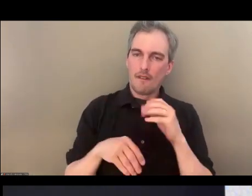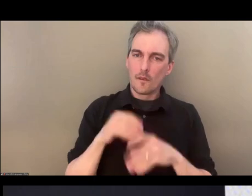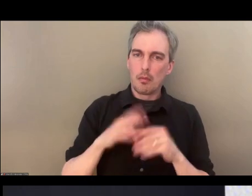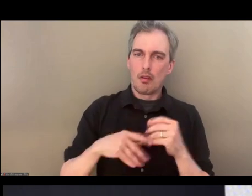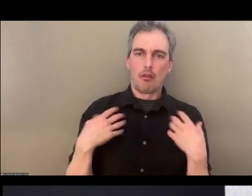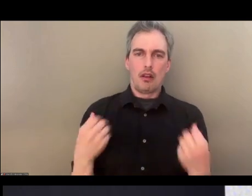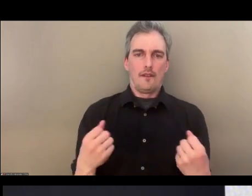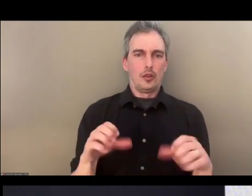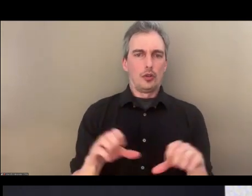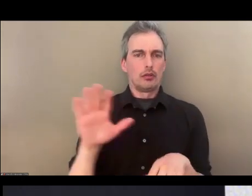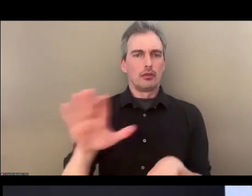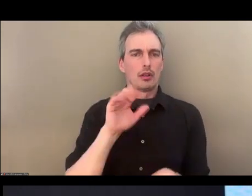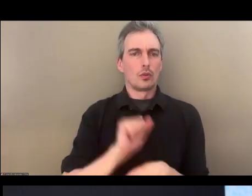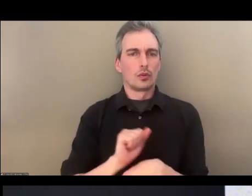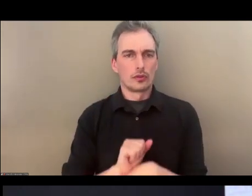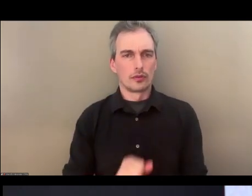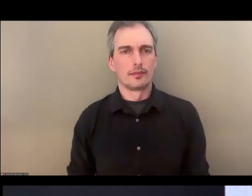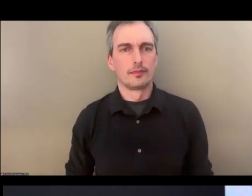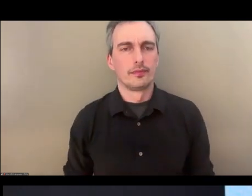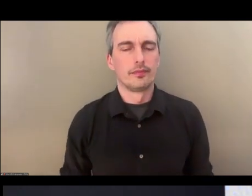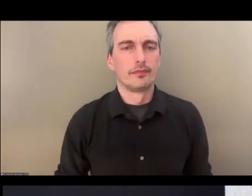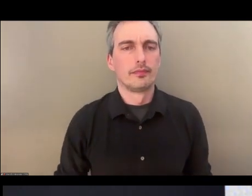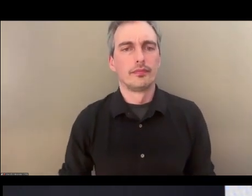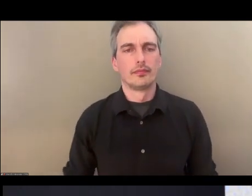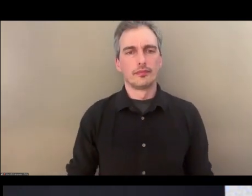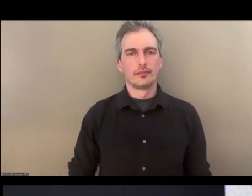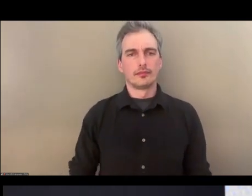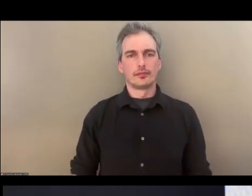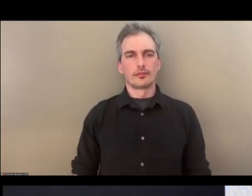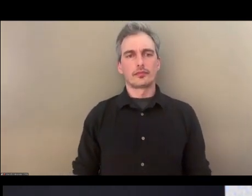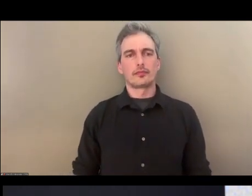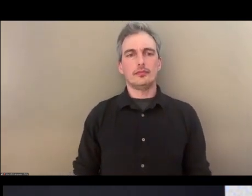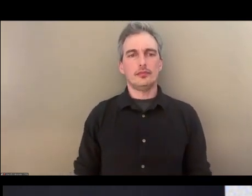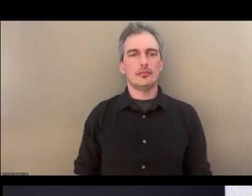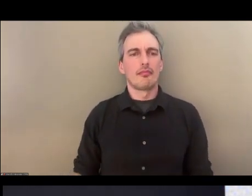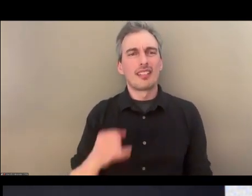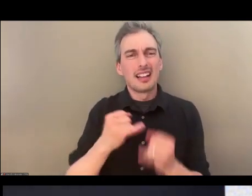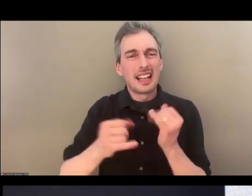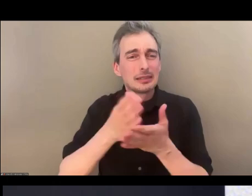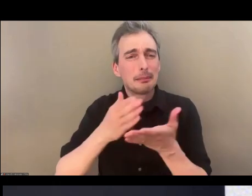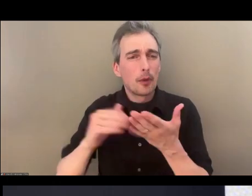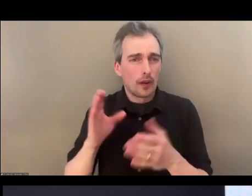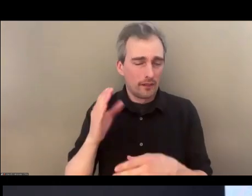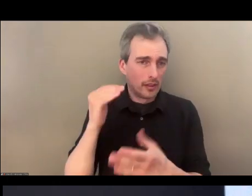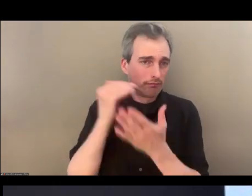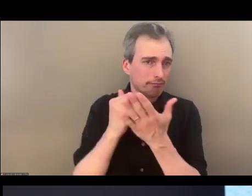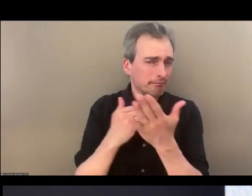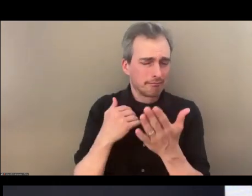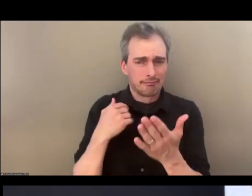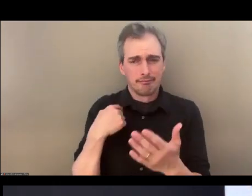And the last part of the lesson I always give is that automated testing tools will only get you so far.